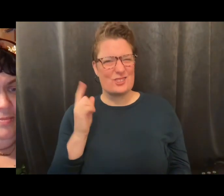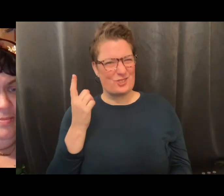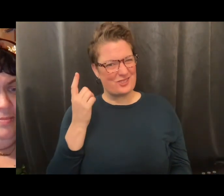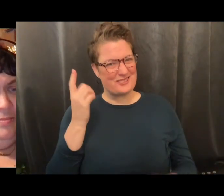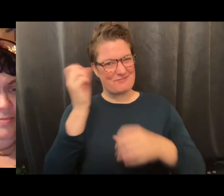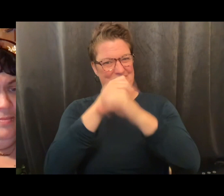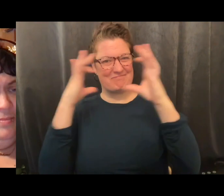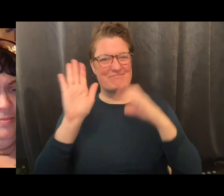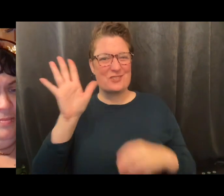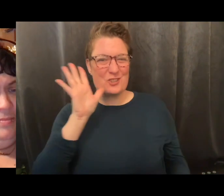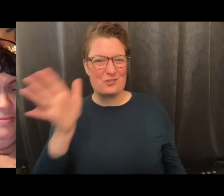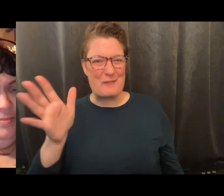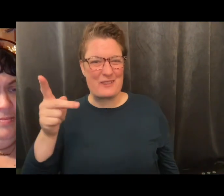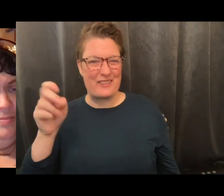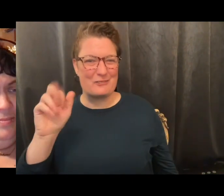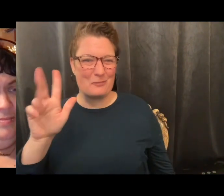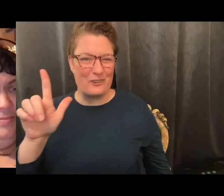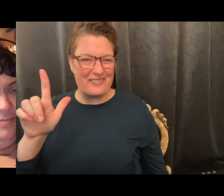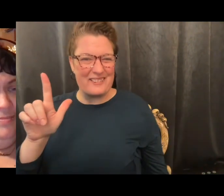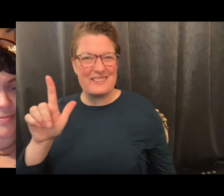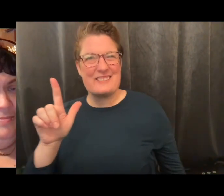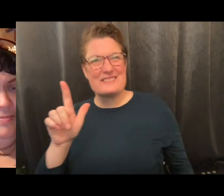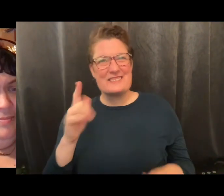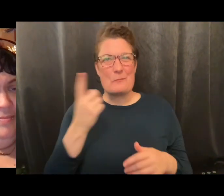is leading people with those prayers. Melissa: Yeah. Yeah.